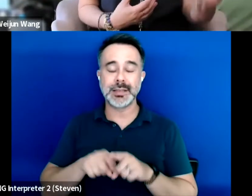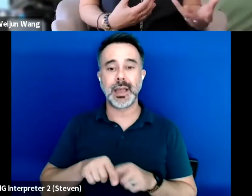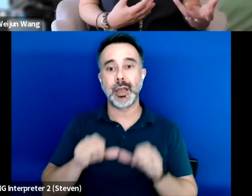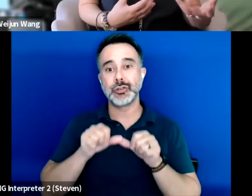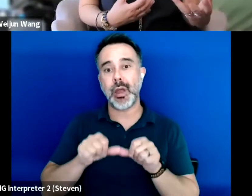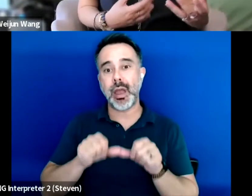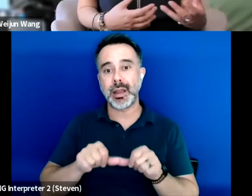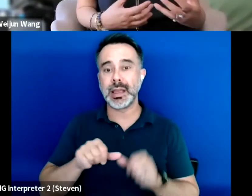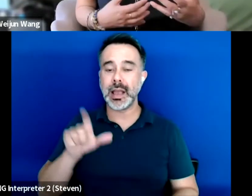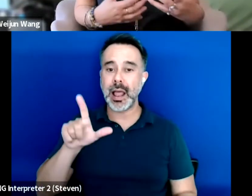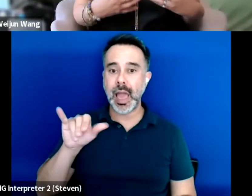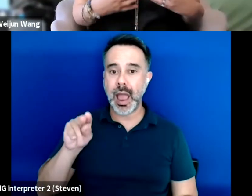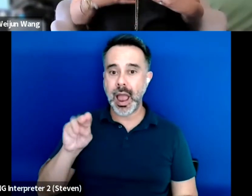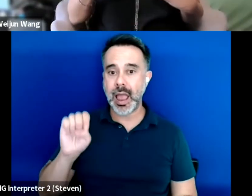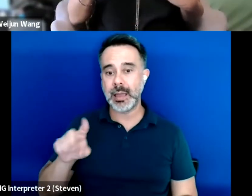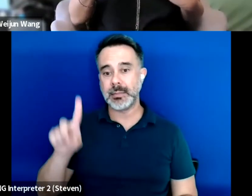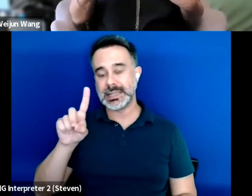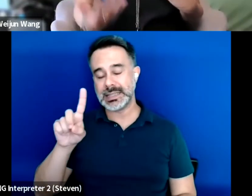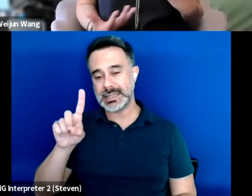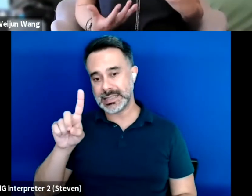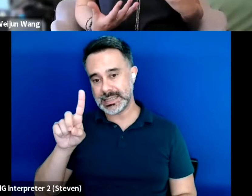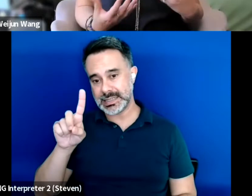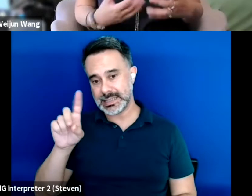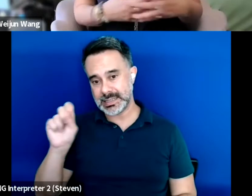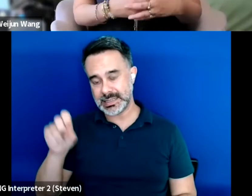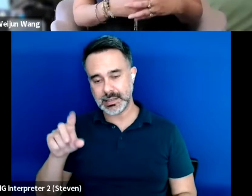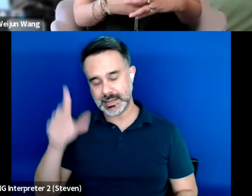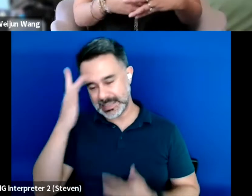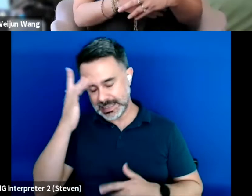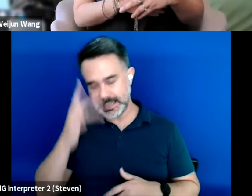because usually it's not the journalist who makes the headline --